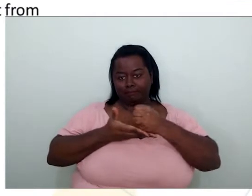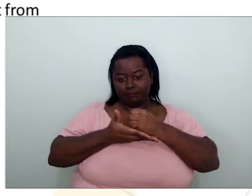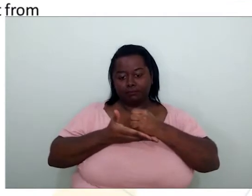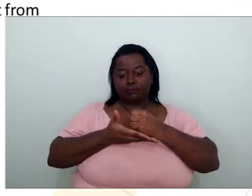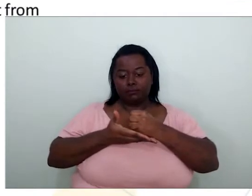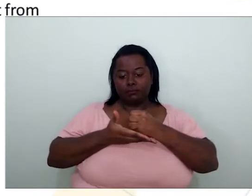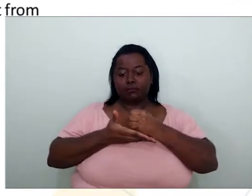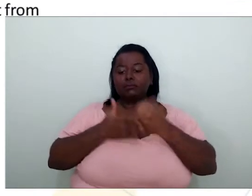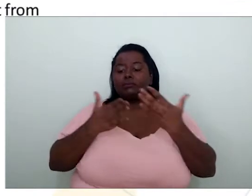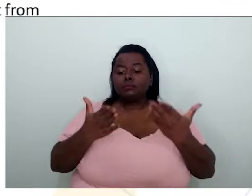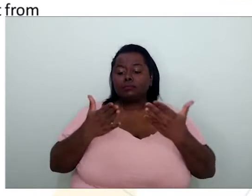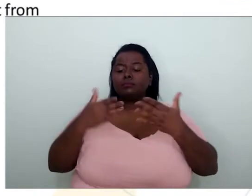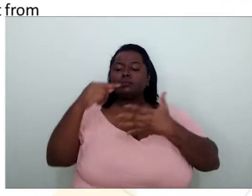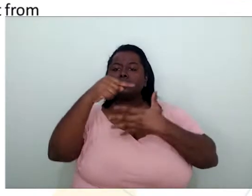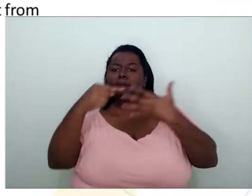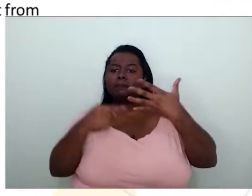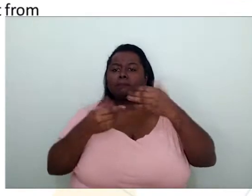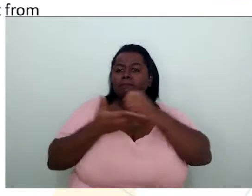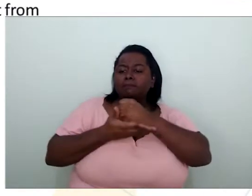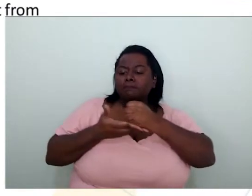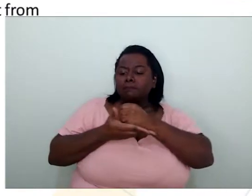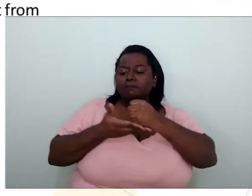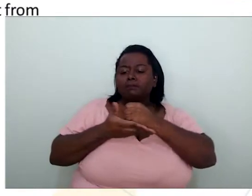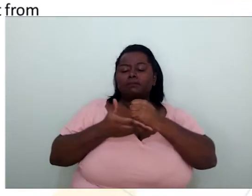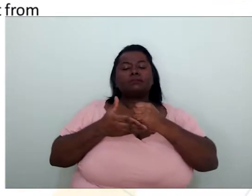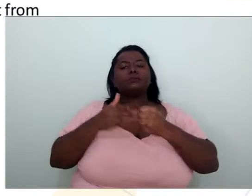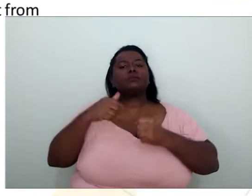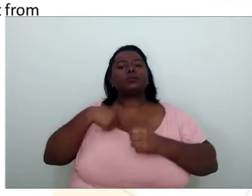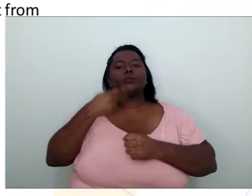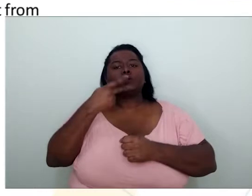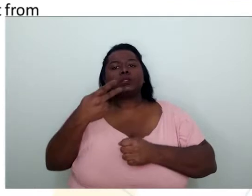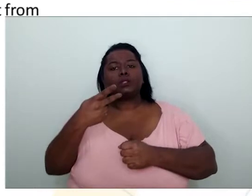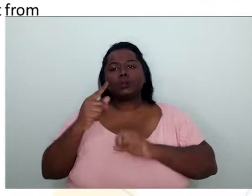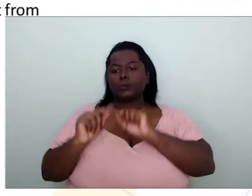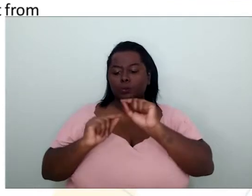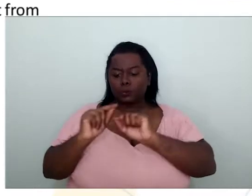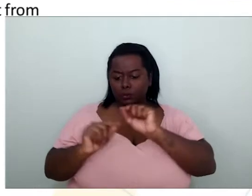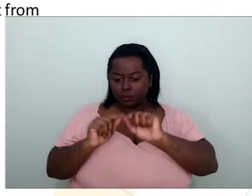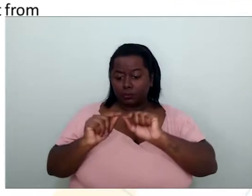underlying assumptions you know there as I was saying one of the fundamental